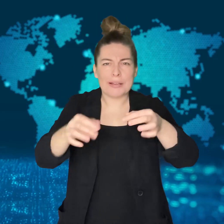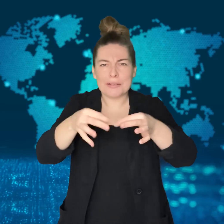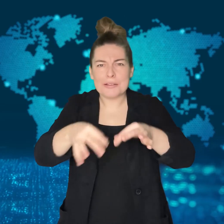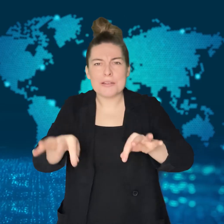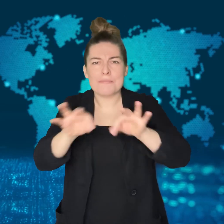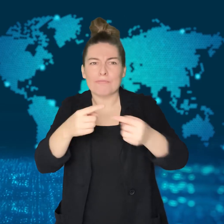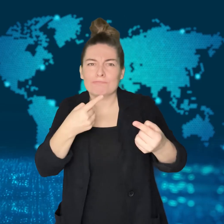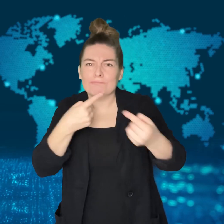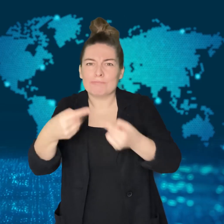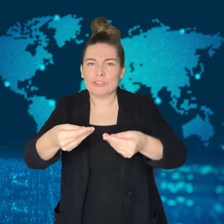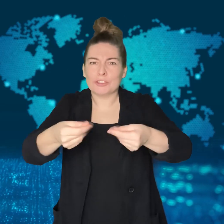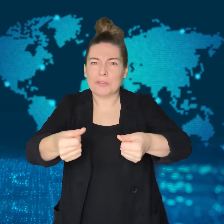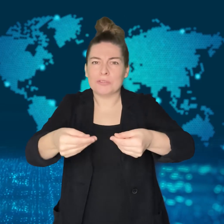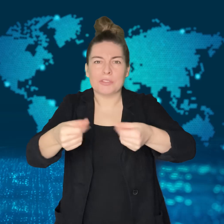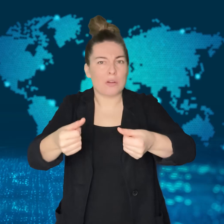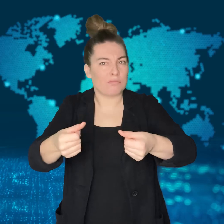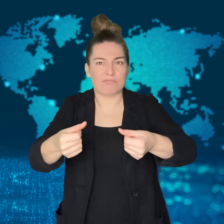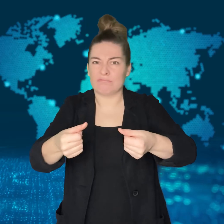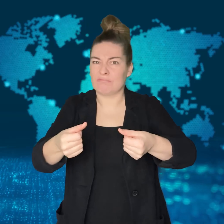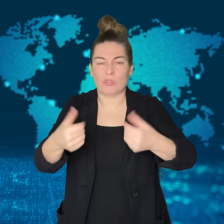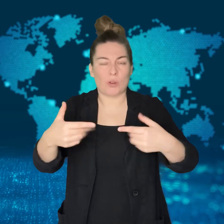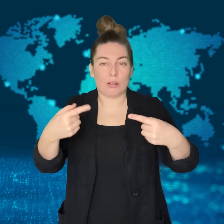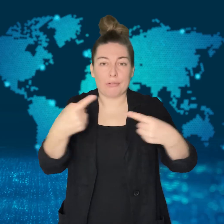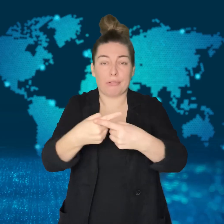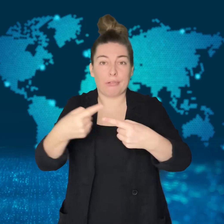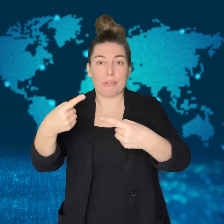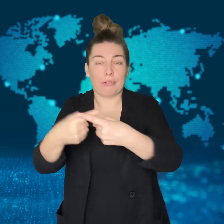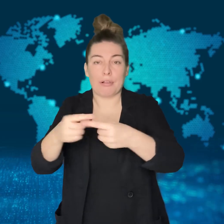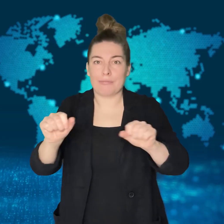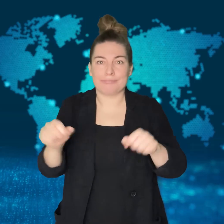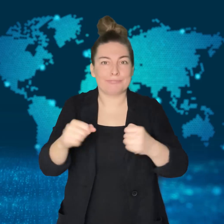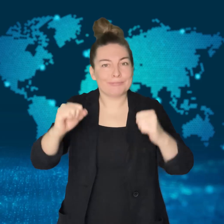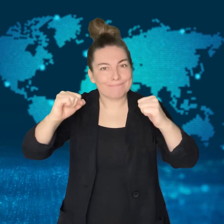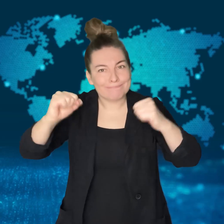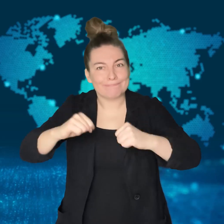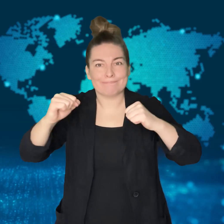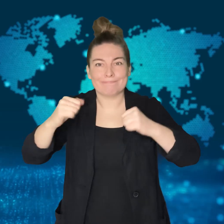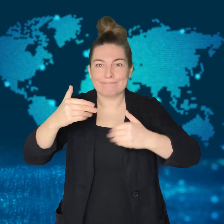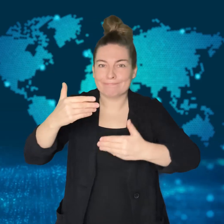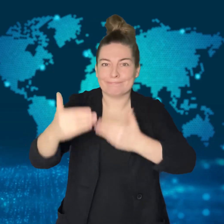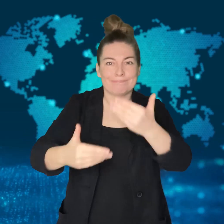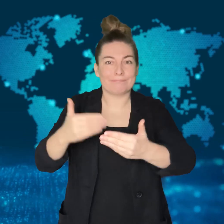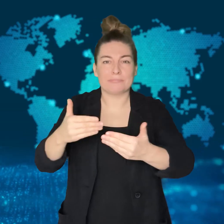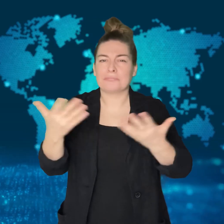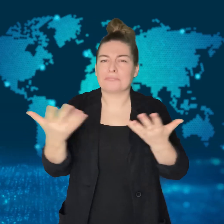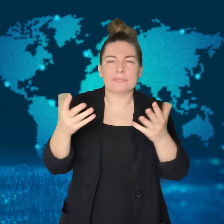the country's shrinking economy following COVID-19